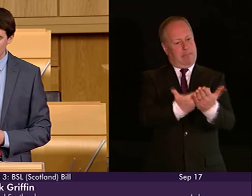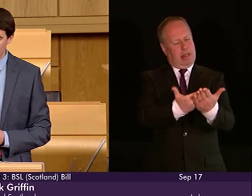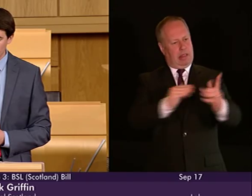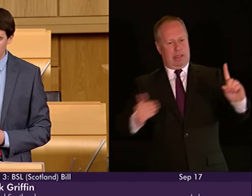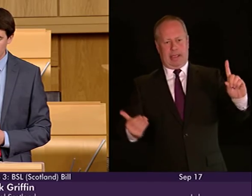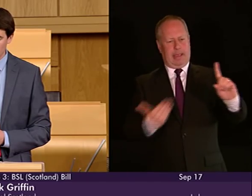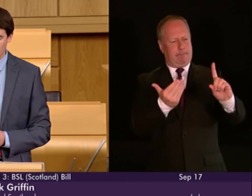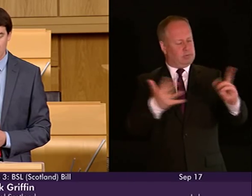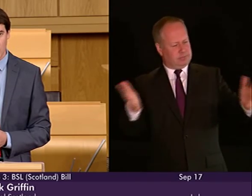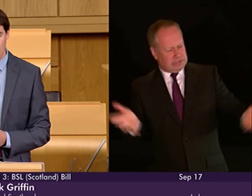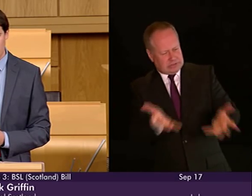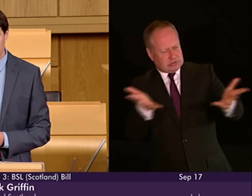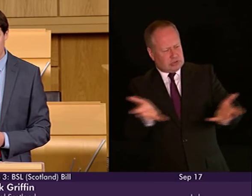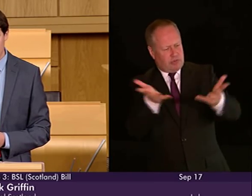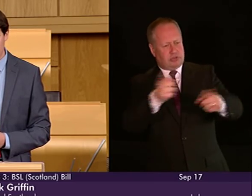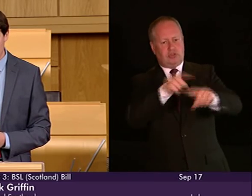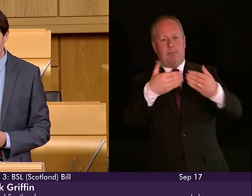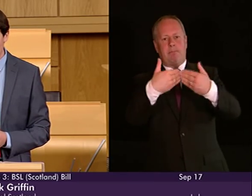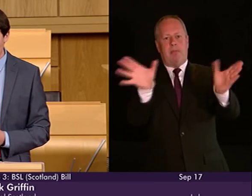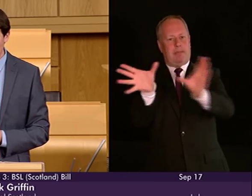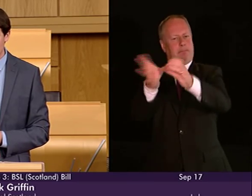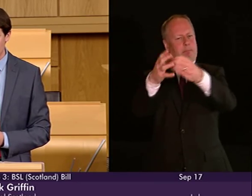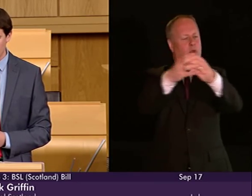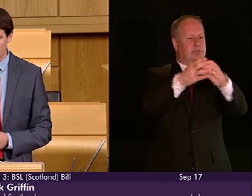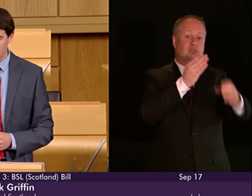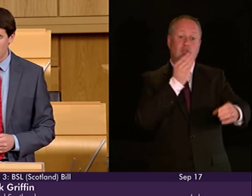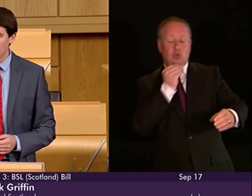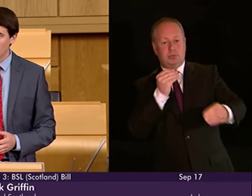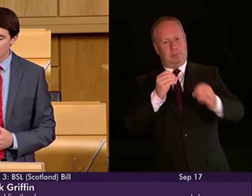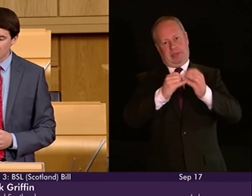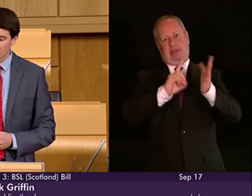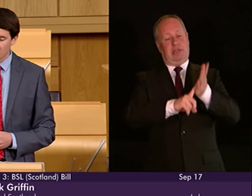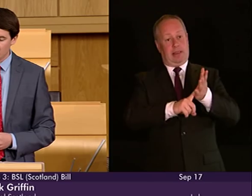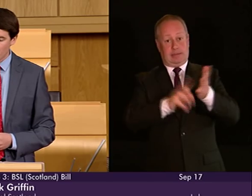the use of BSL in Scottish public life and to raise awareness of the language among the hearing